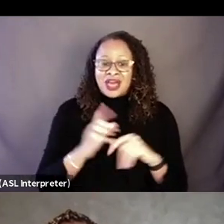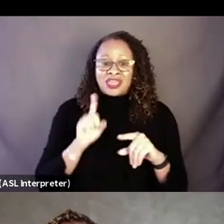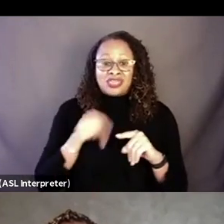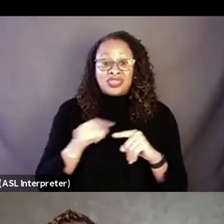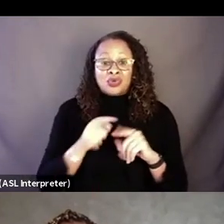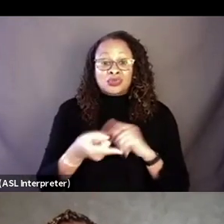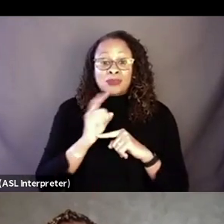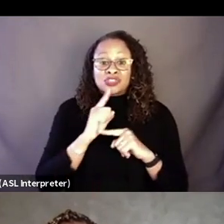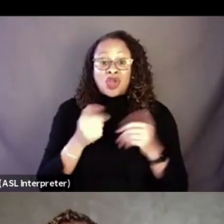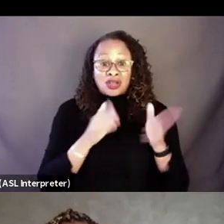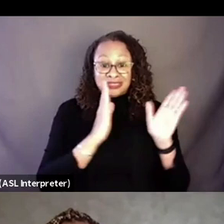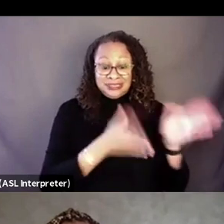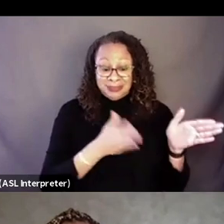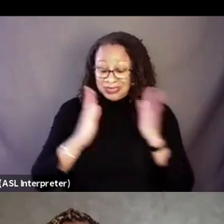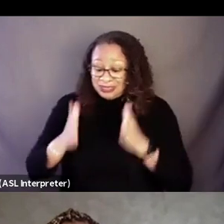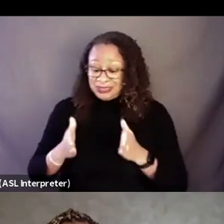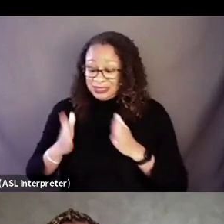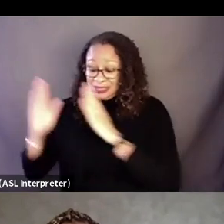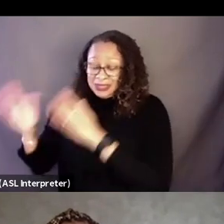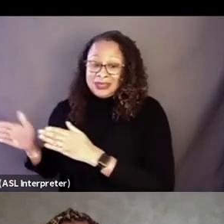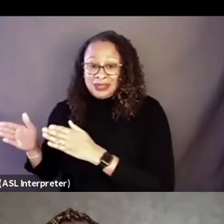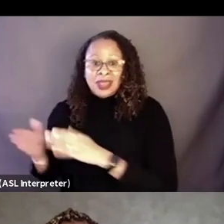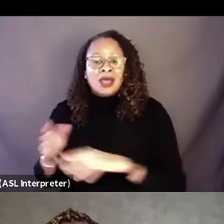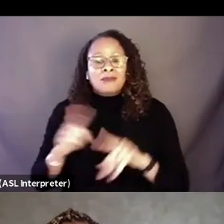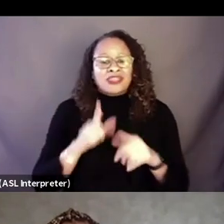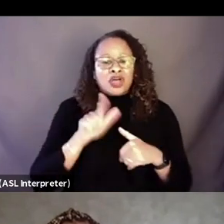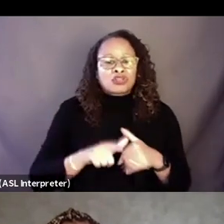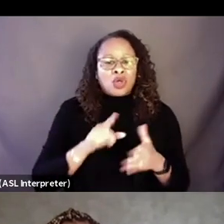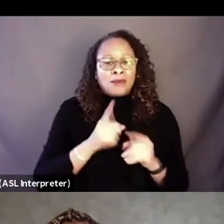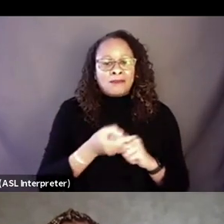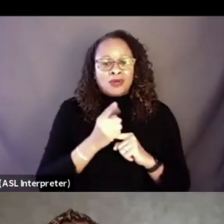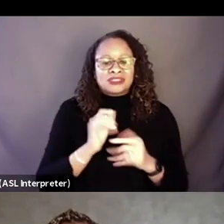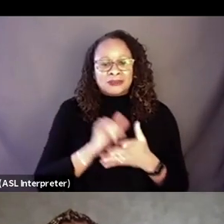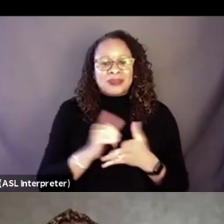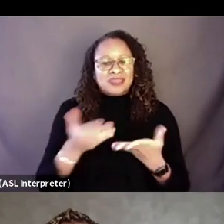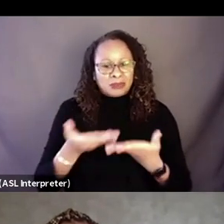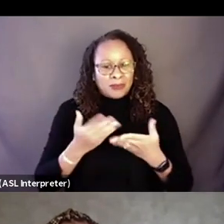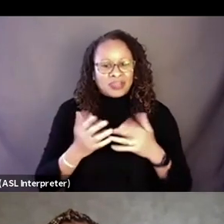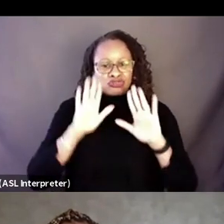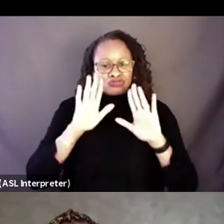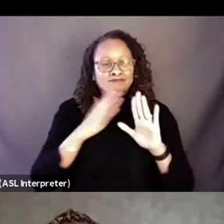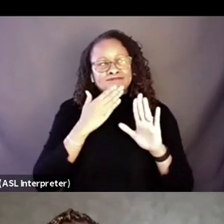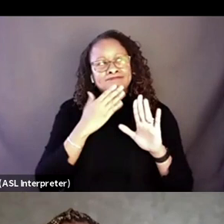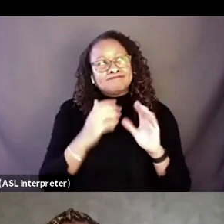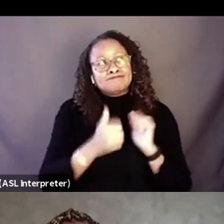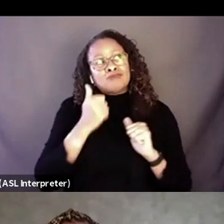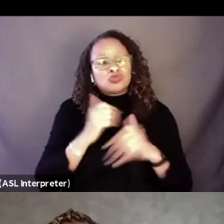But those were some of those low moments were also the things that brought me the greatest joy to just have him back home.